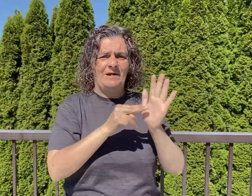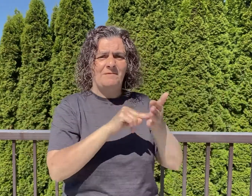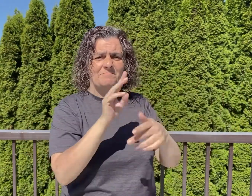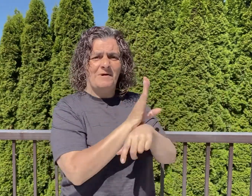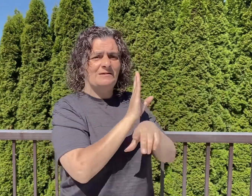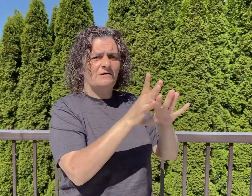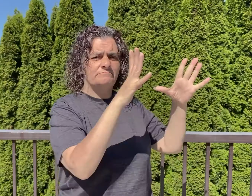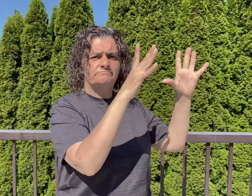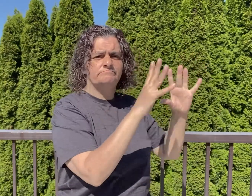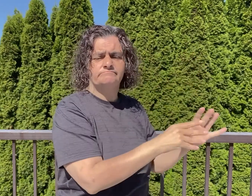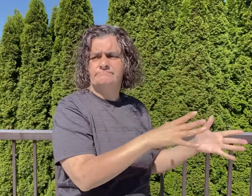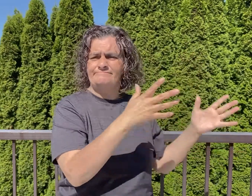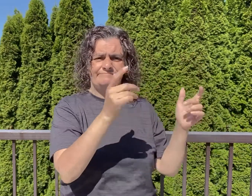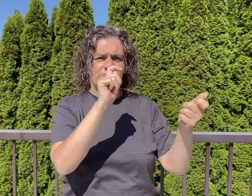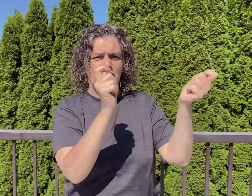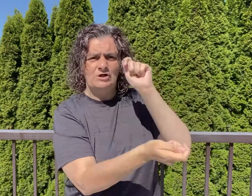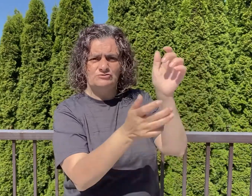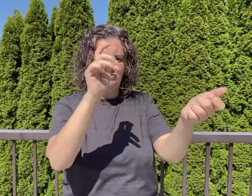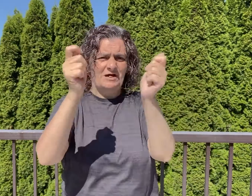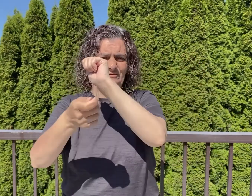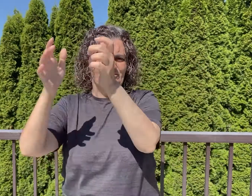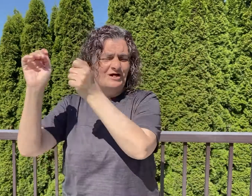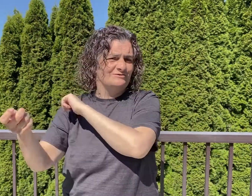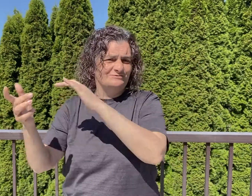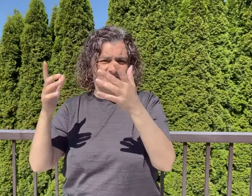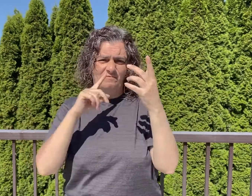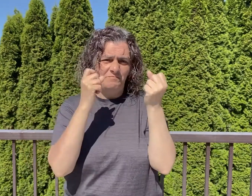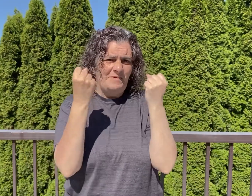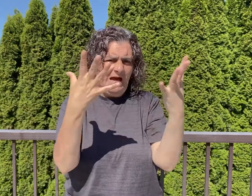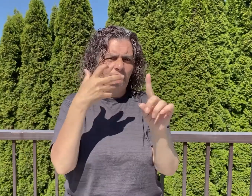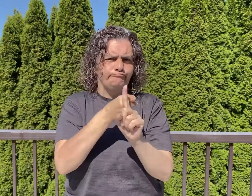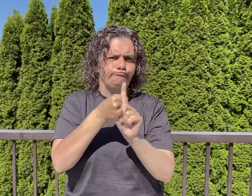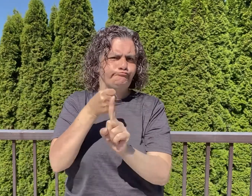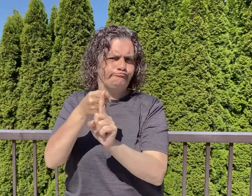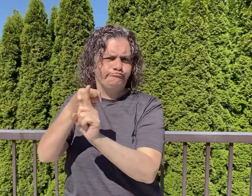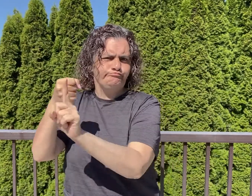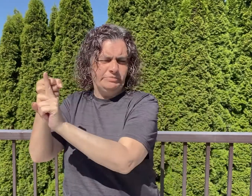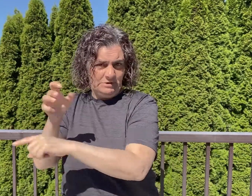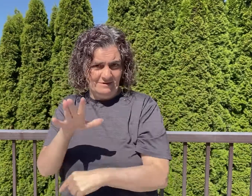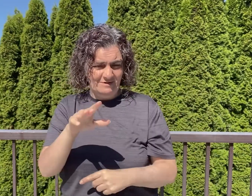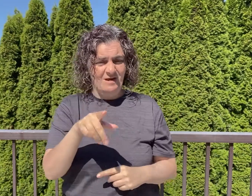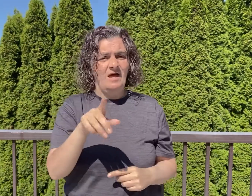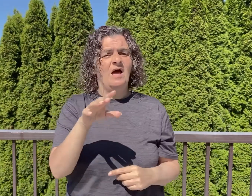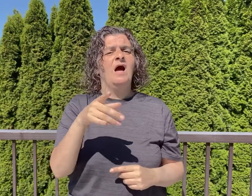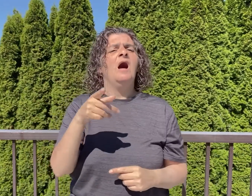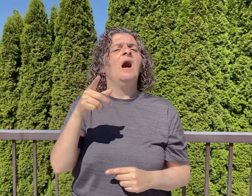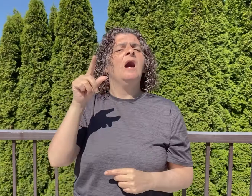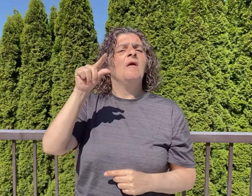Businesses also had to make changes because many of them were hit hard.